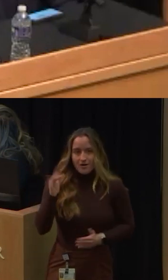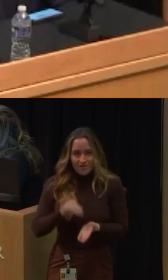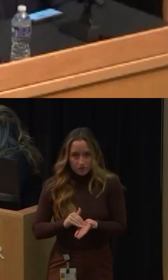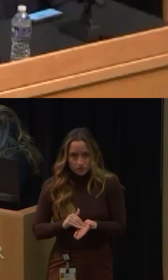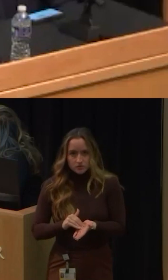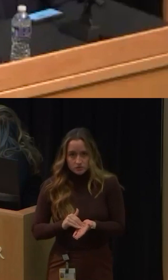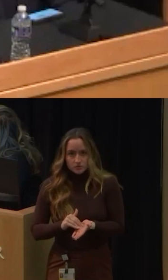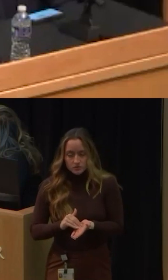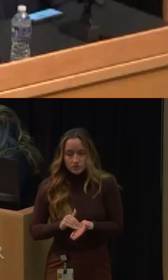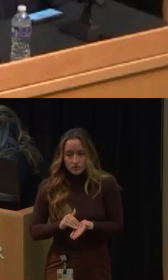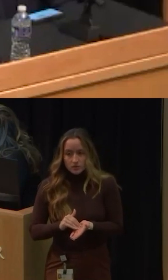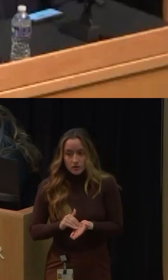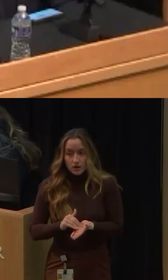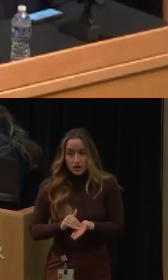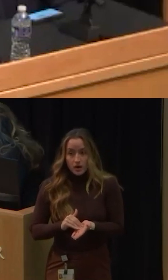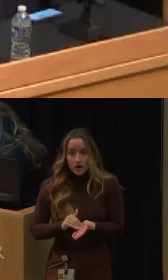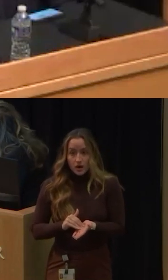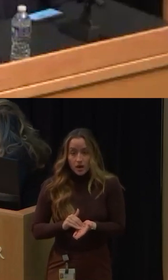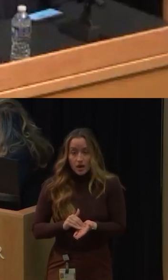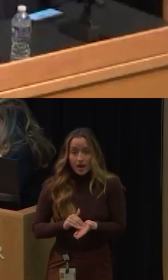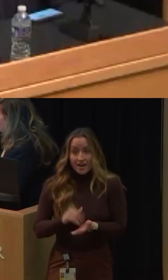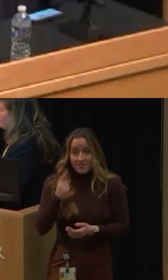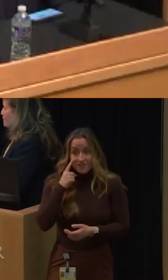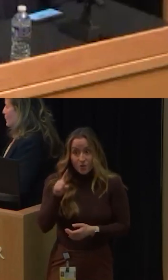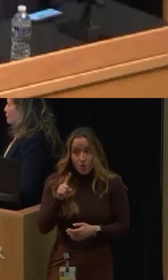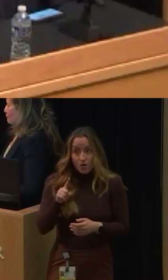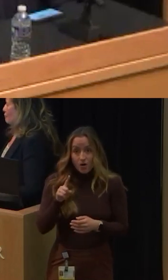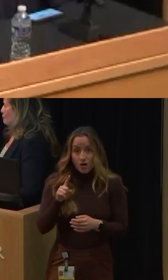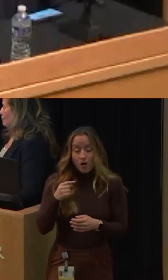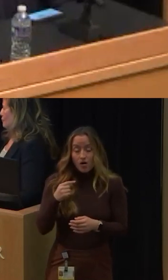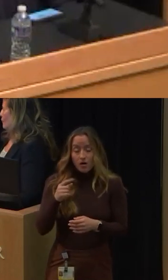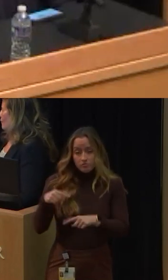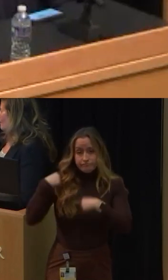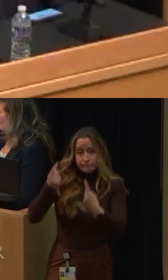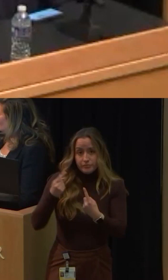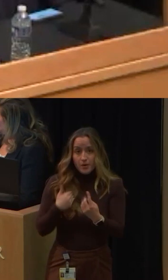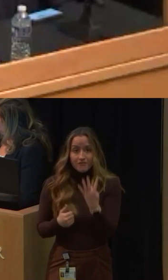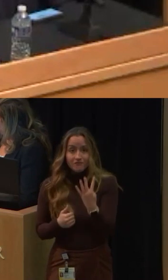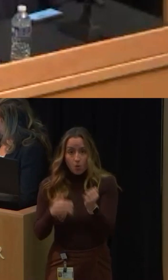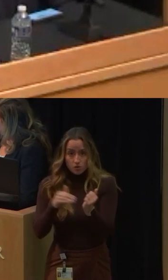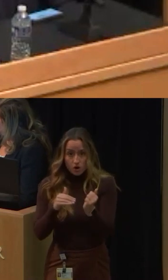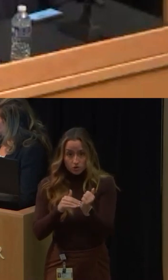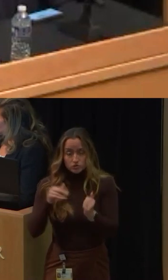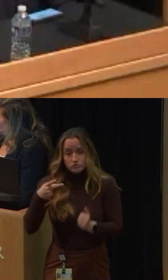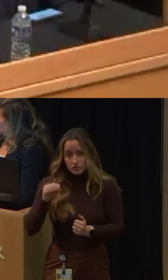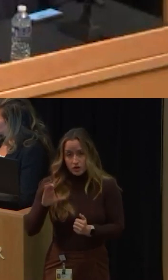there were four doctors of color in the city of Rochester: Dr. Lunsford, Dr. Jordan,